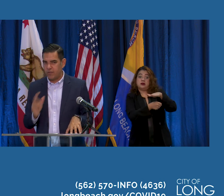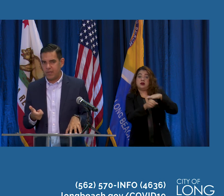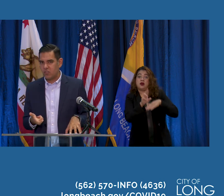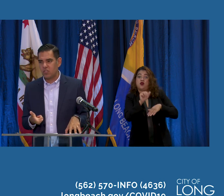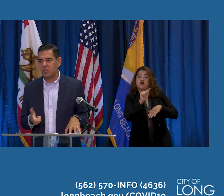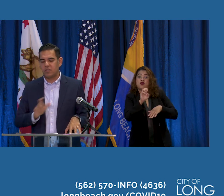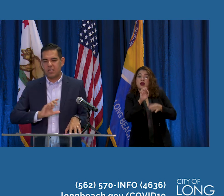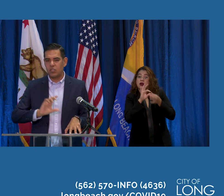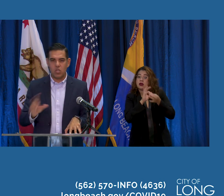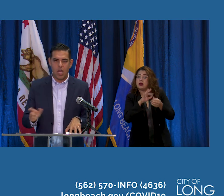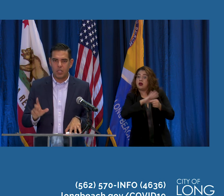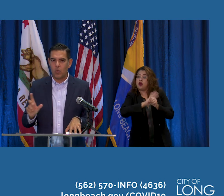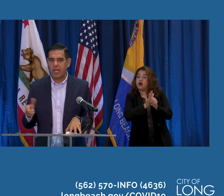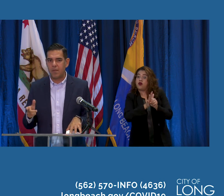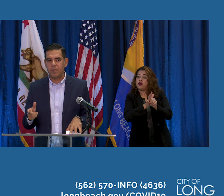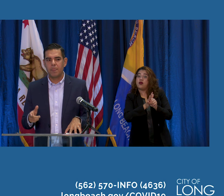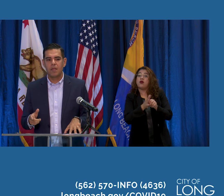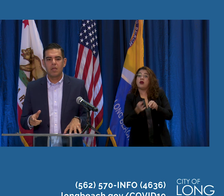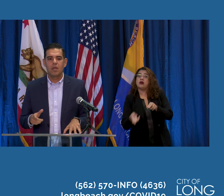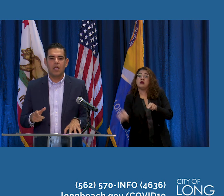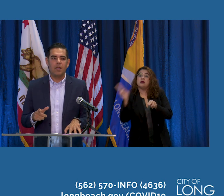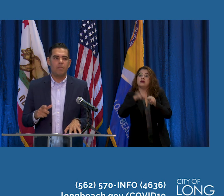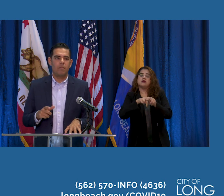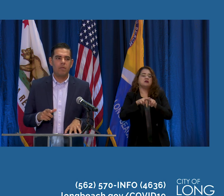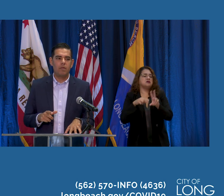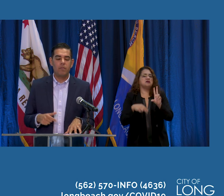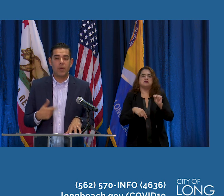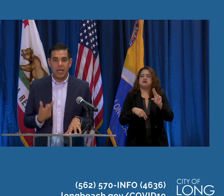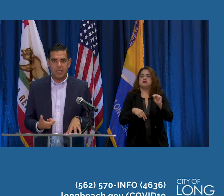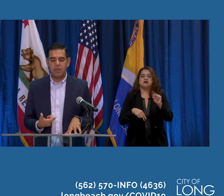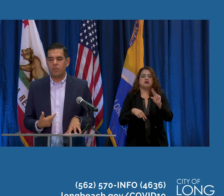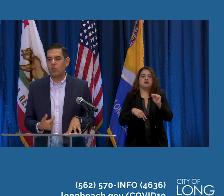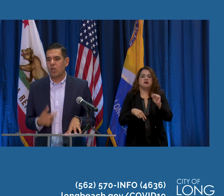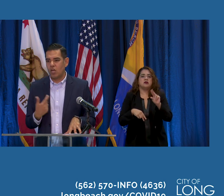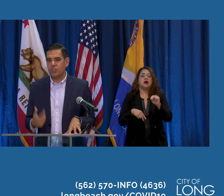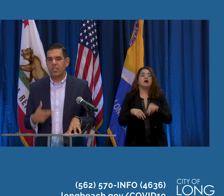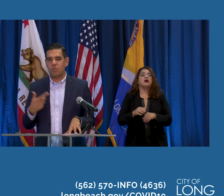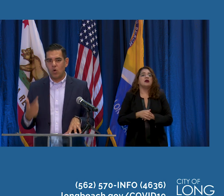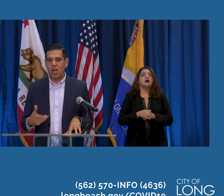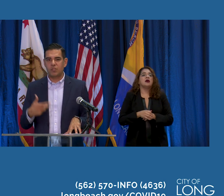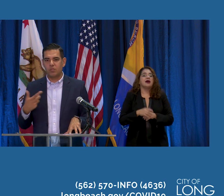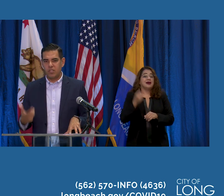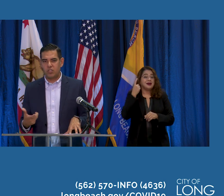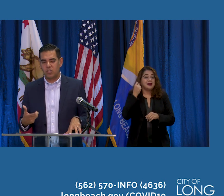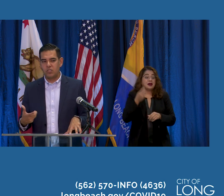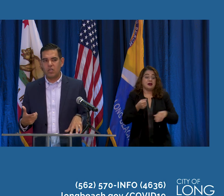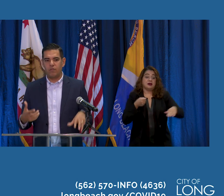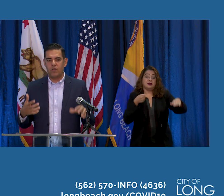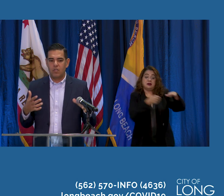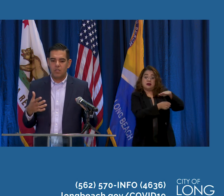to COVID patients is actually not going up but we are seeing more hospitalizations of